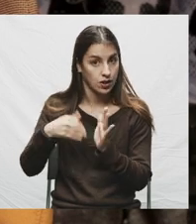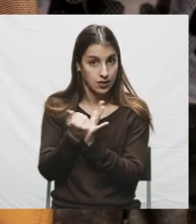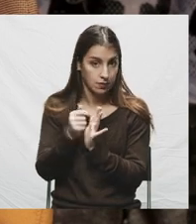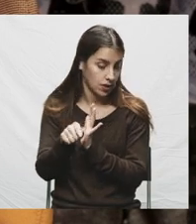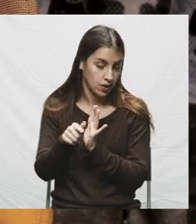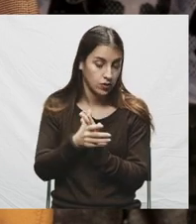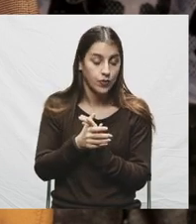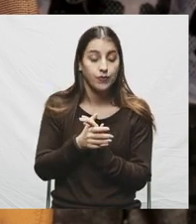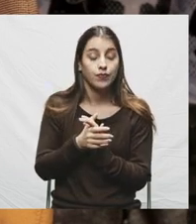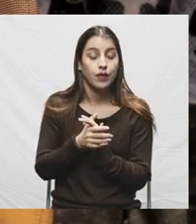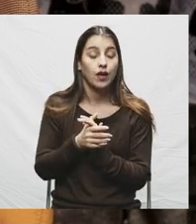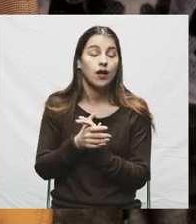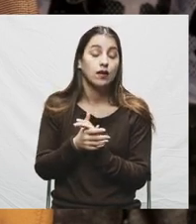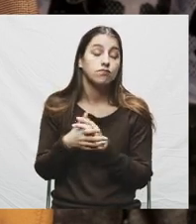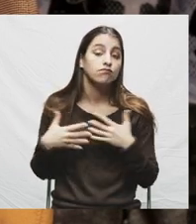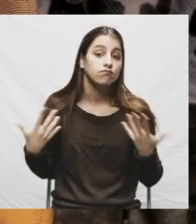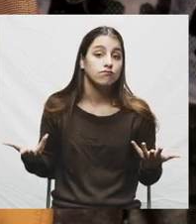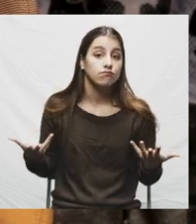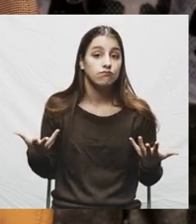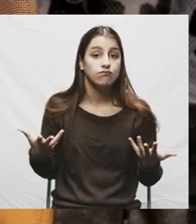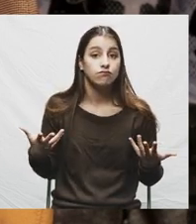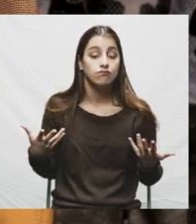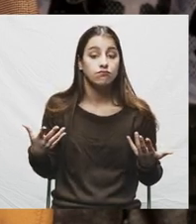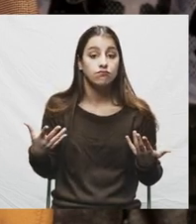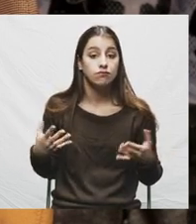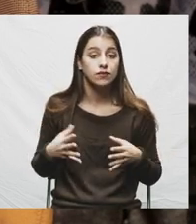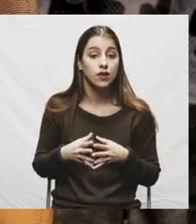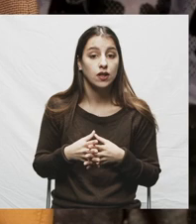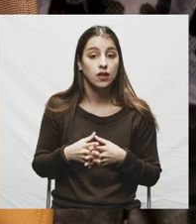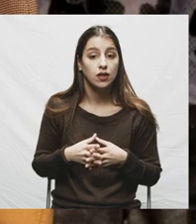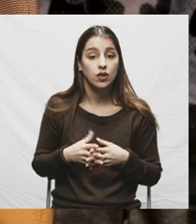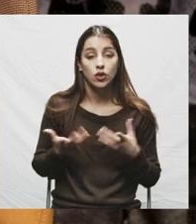there’s always this narrative, it’s always the same narrative, these are texts... So,